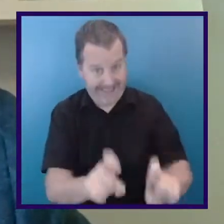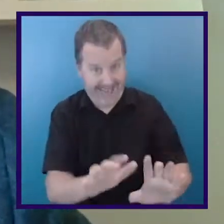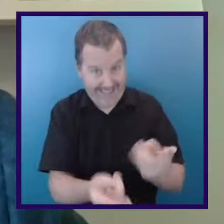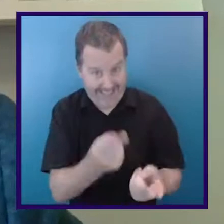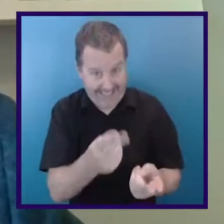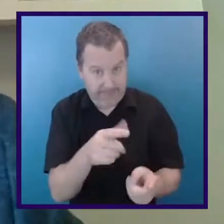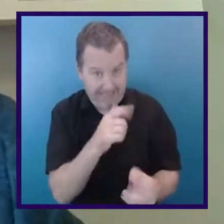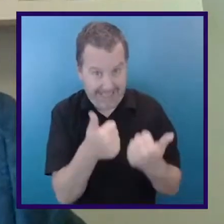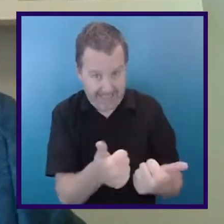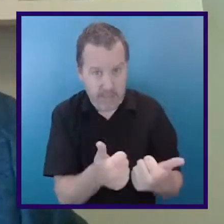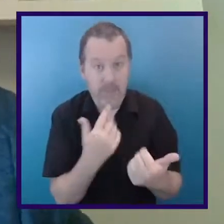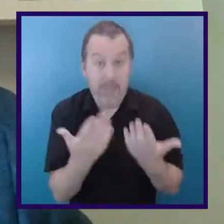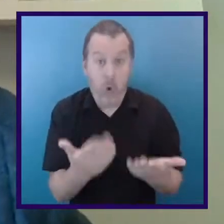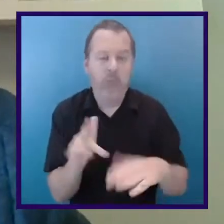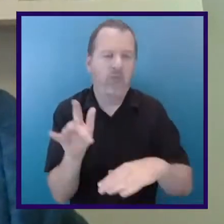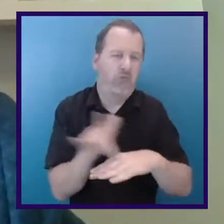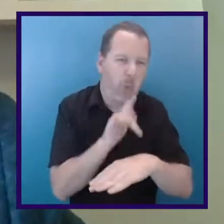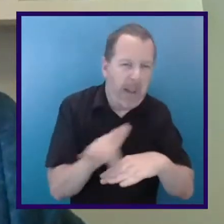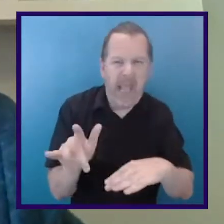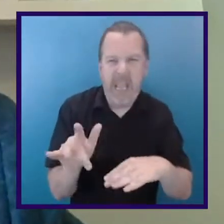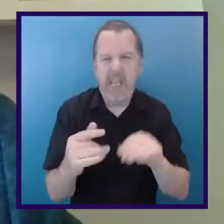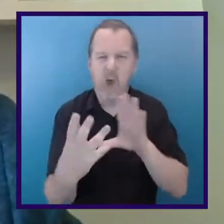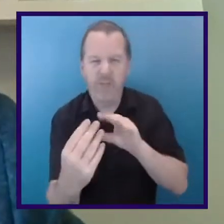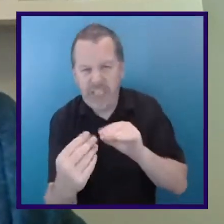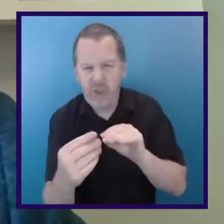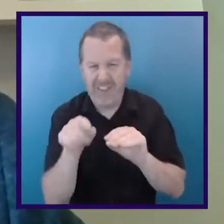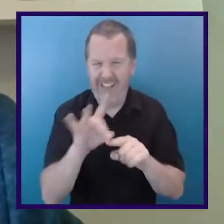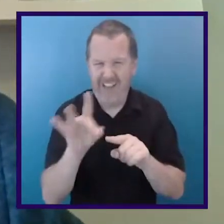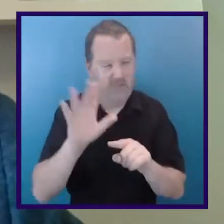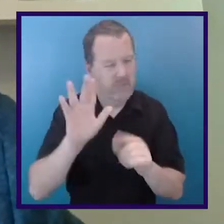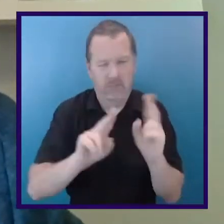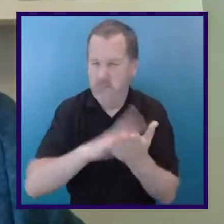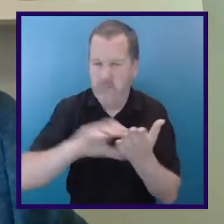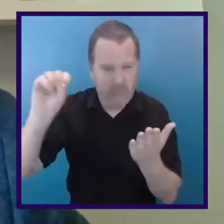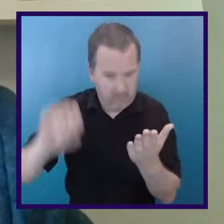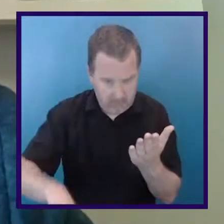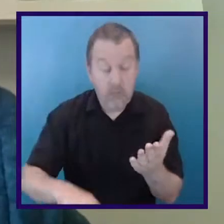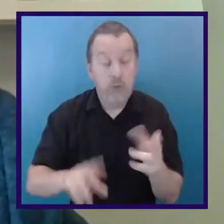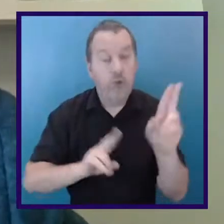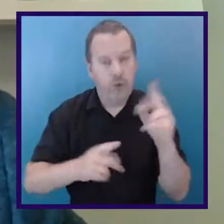as an assessment, but not in its current format of roleplays and conversation, and look at